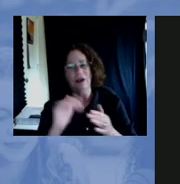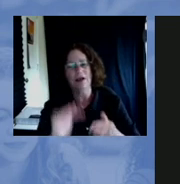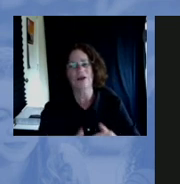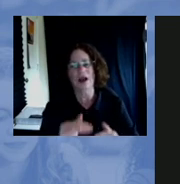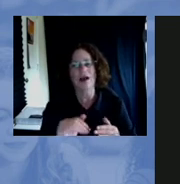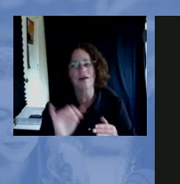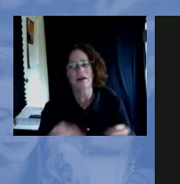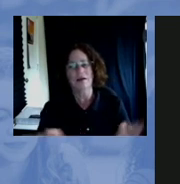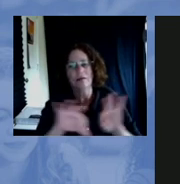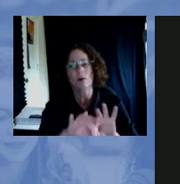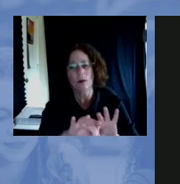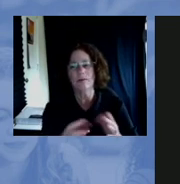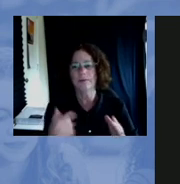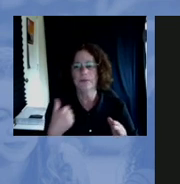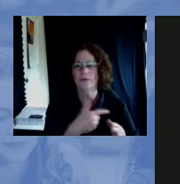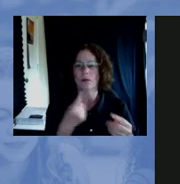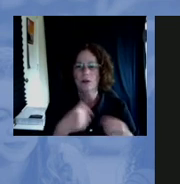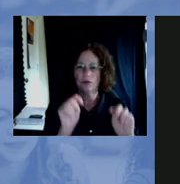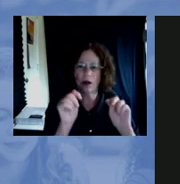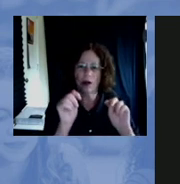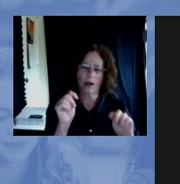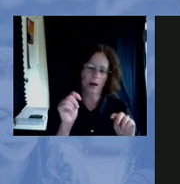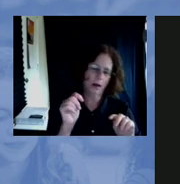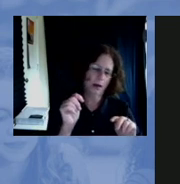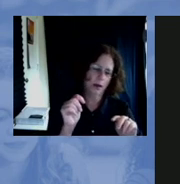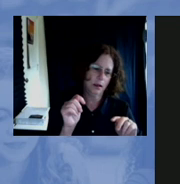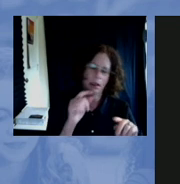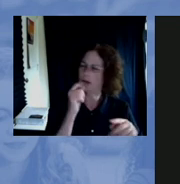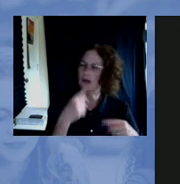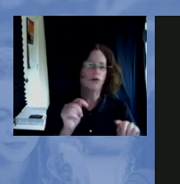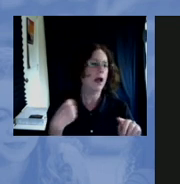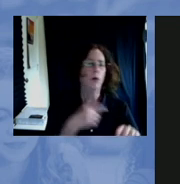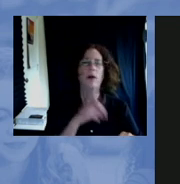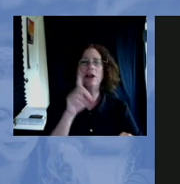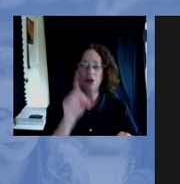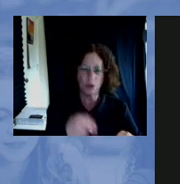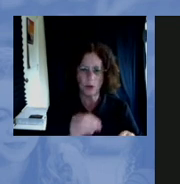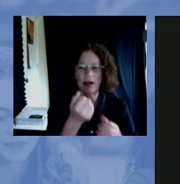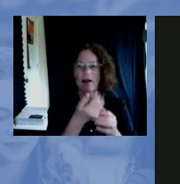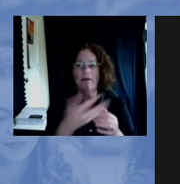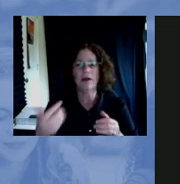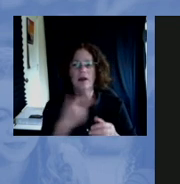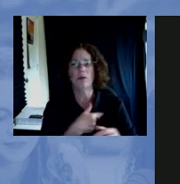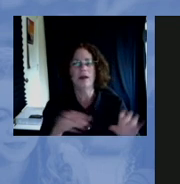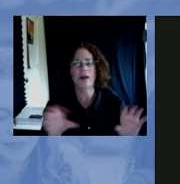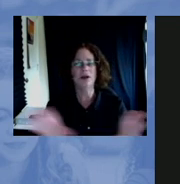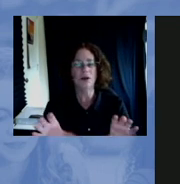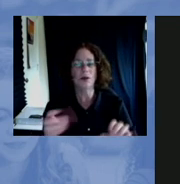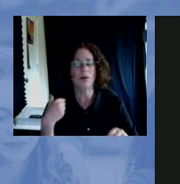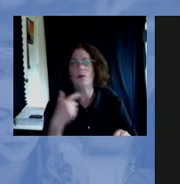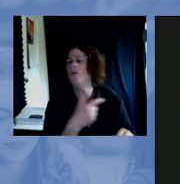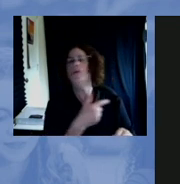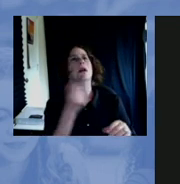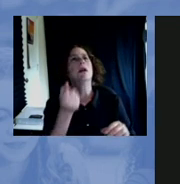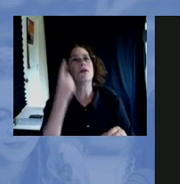SO WE TRY TO, NOT THAT WE TRY, WE DO, IN EVERYTHING WE DO, WE UNDERSTAND WHERE CHILDREN ARE AND